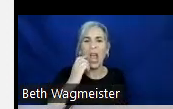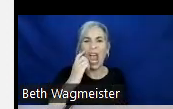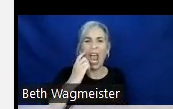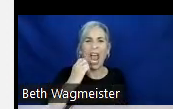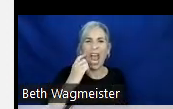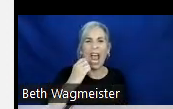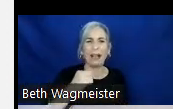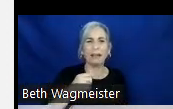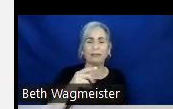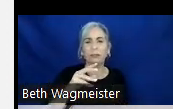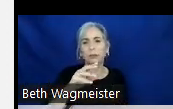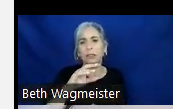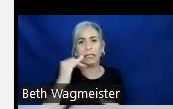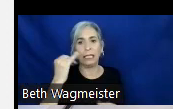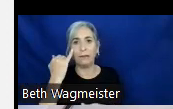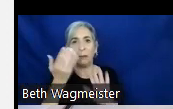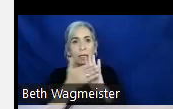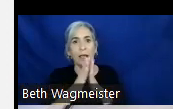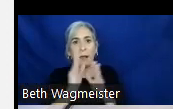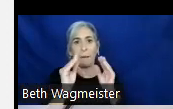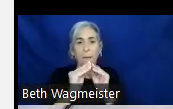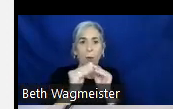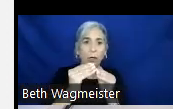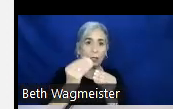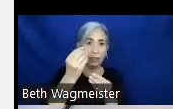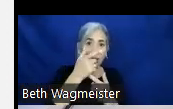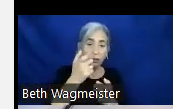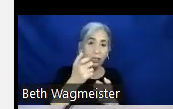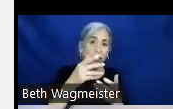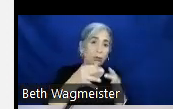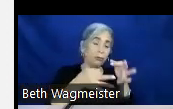Looking at obviously if you are interested in that, they're looking at tools like Miro